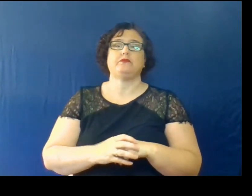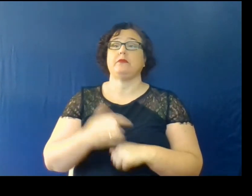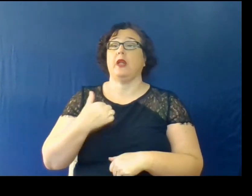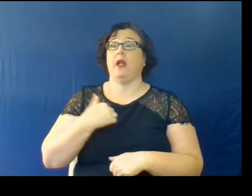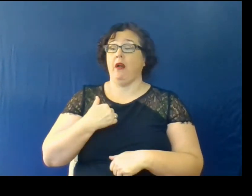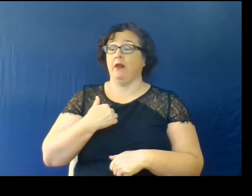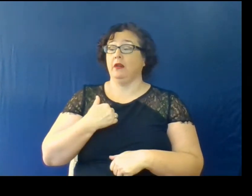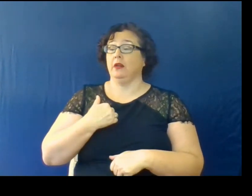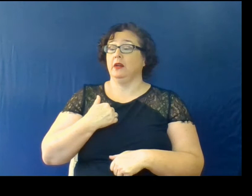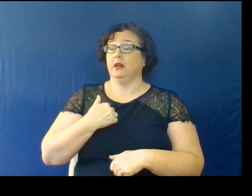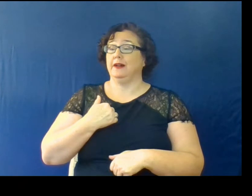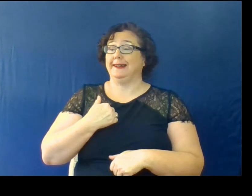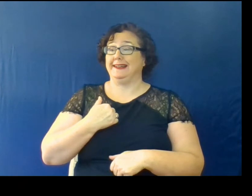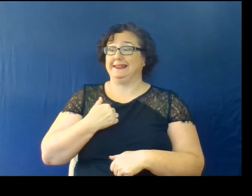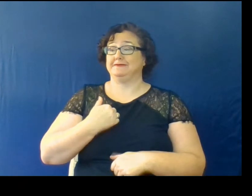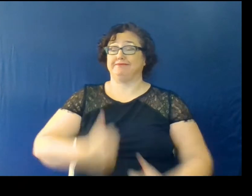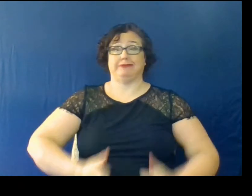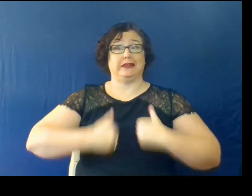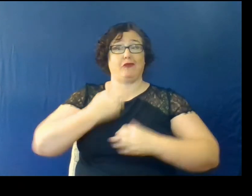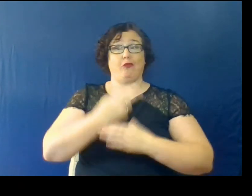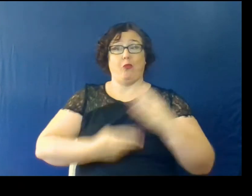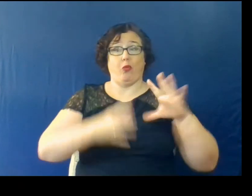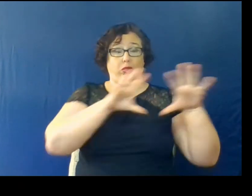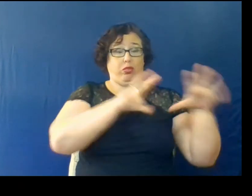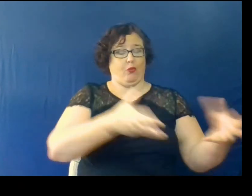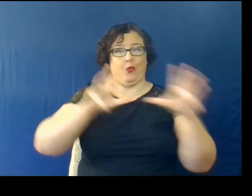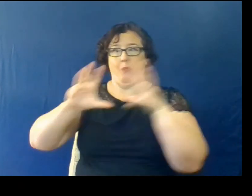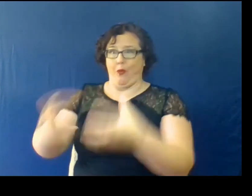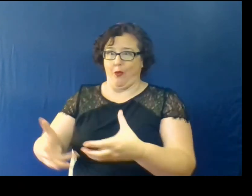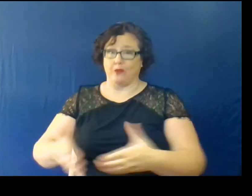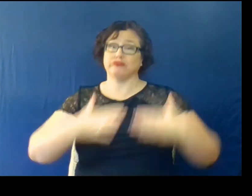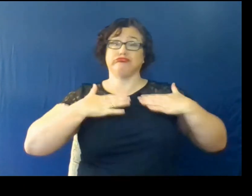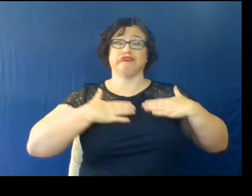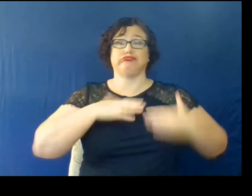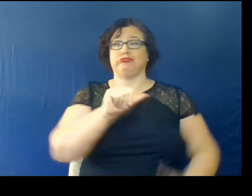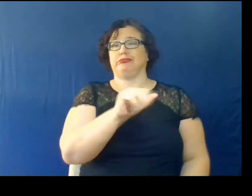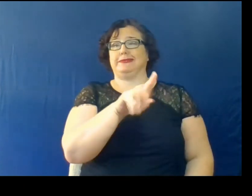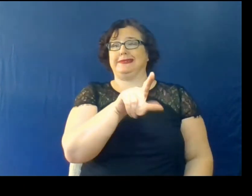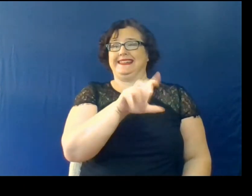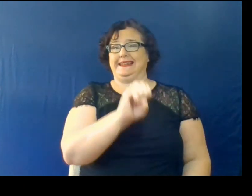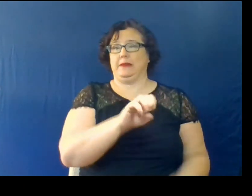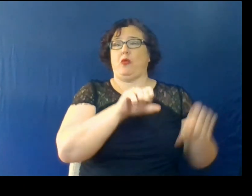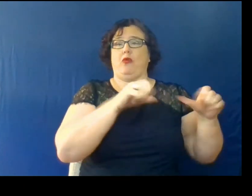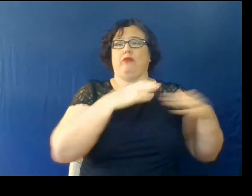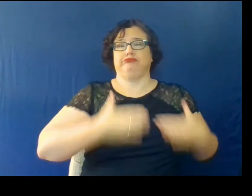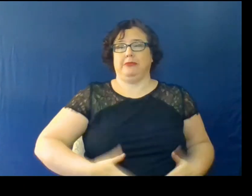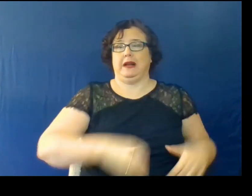the two worlds. The world of being an able body and the world of being a wheelchair user.